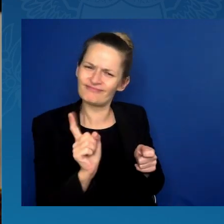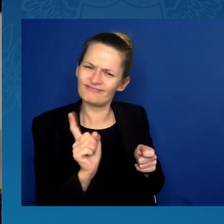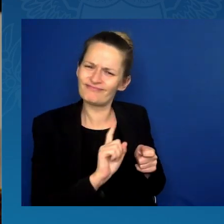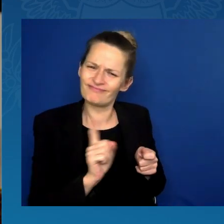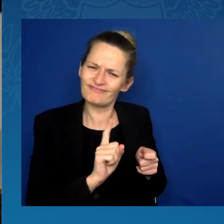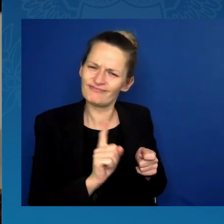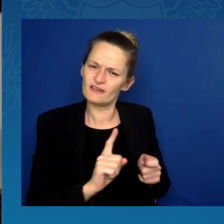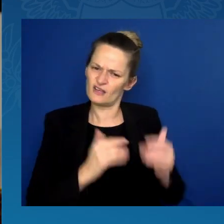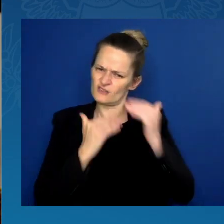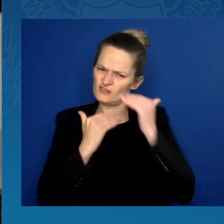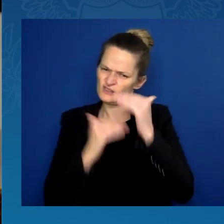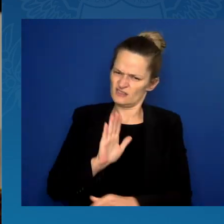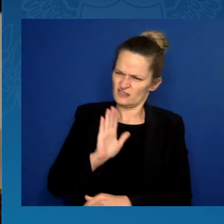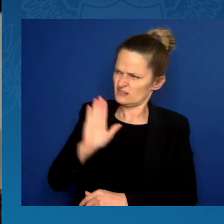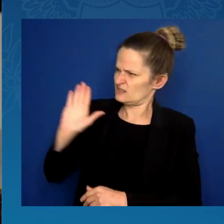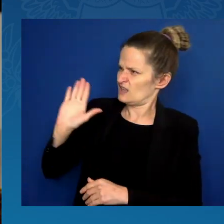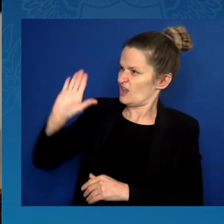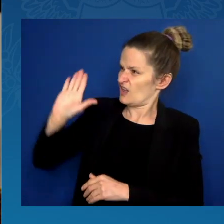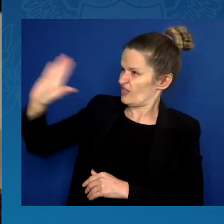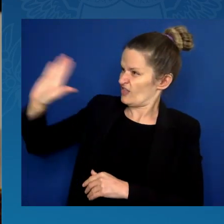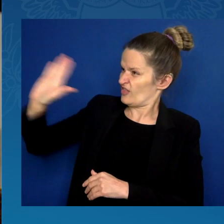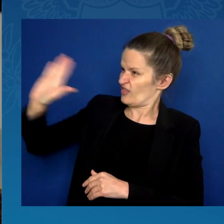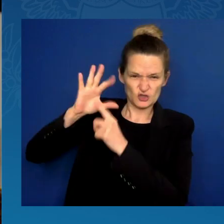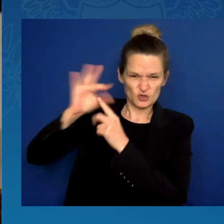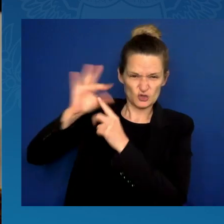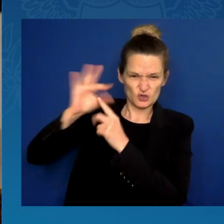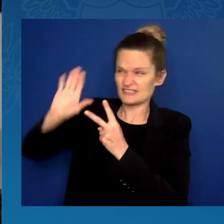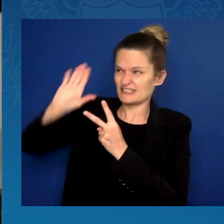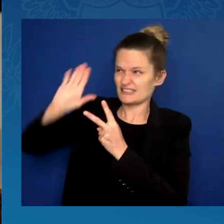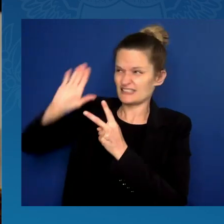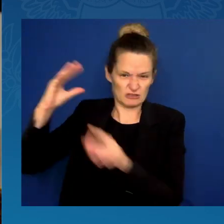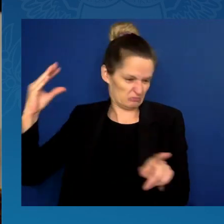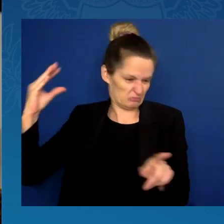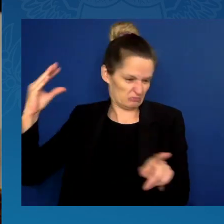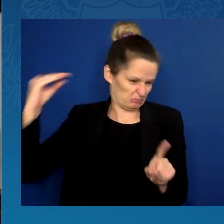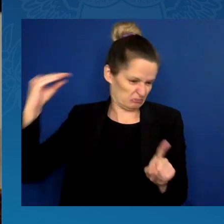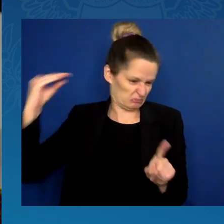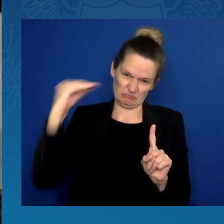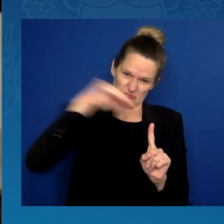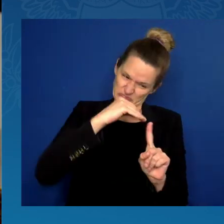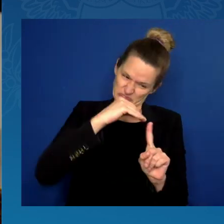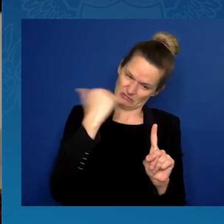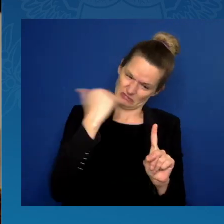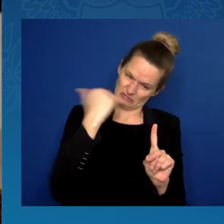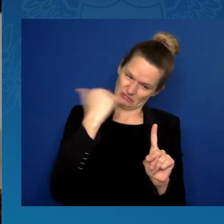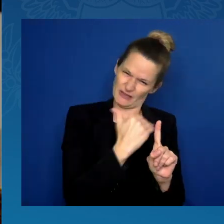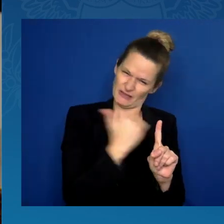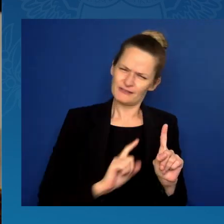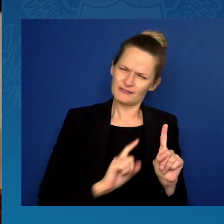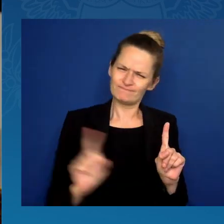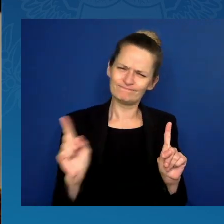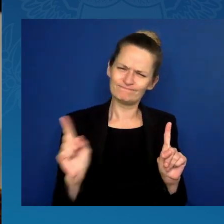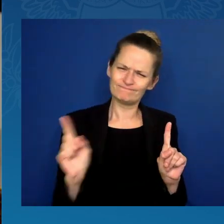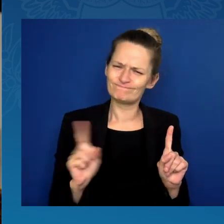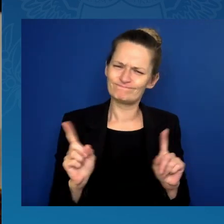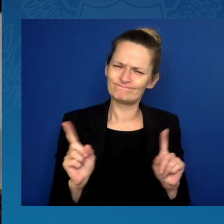We believe that the women of America have a right to make that decision. They are smart enough to make it.